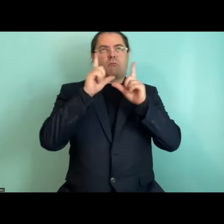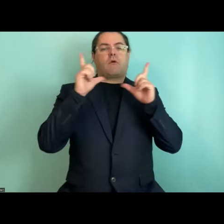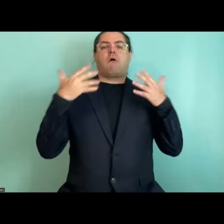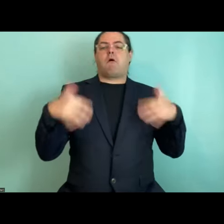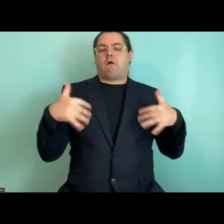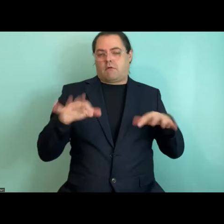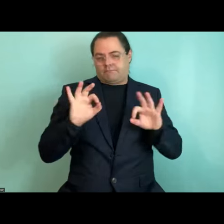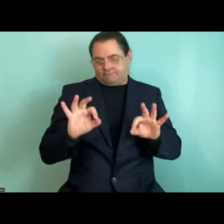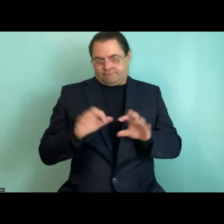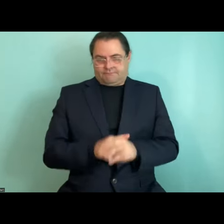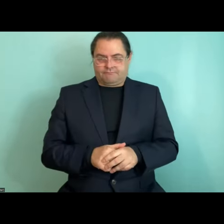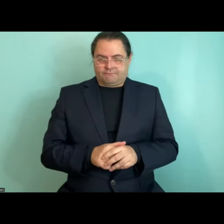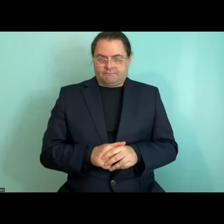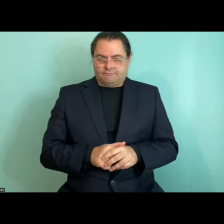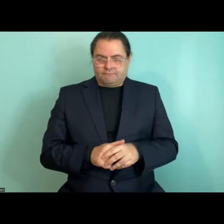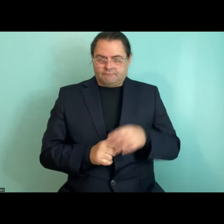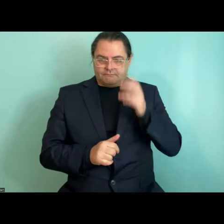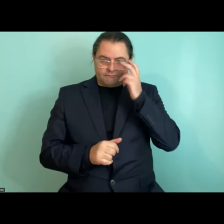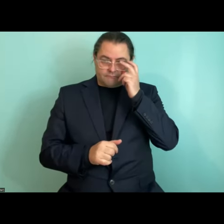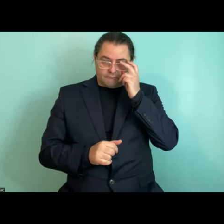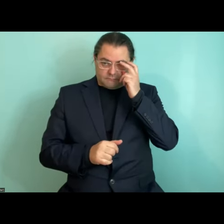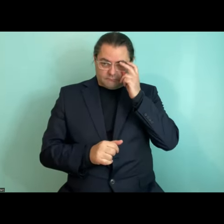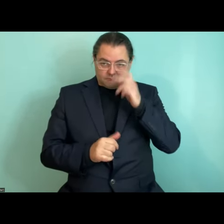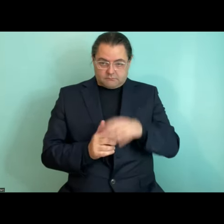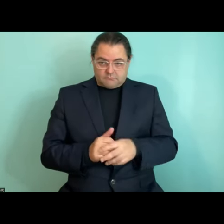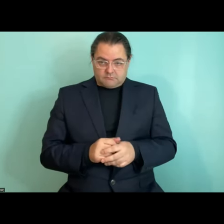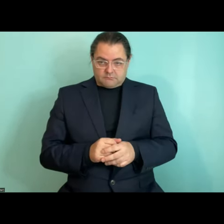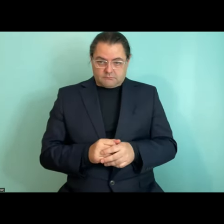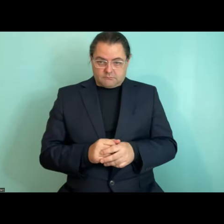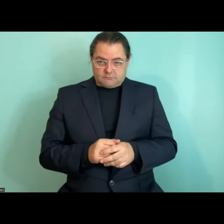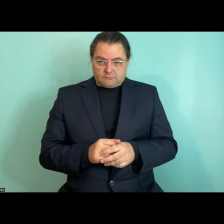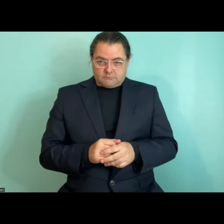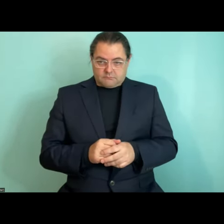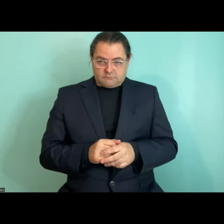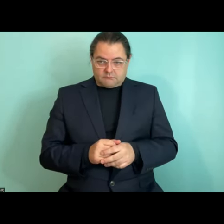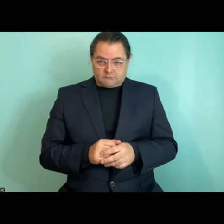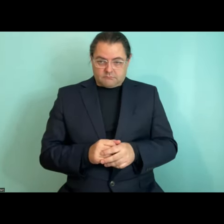equal opportunities here to Newcastle, the metronome yes to your long as you don't click